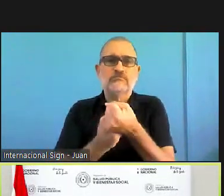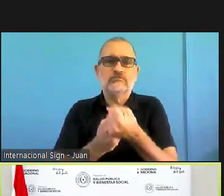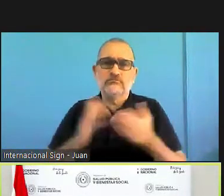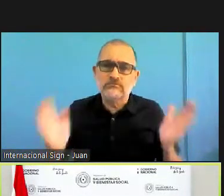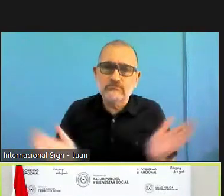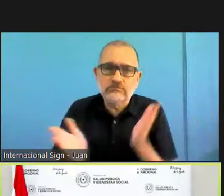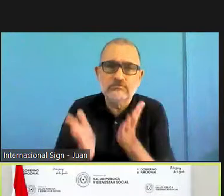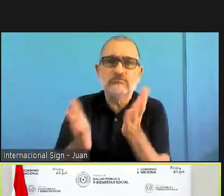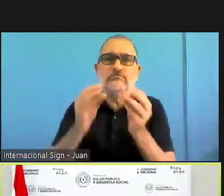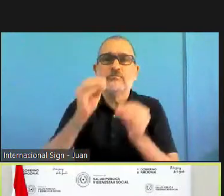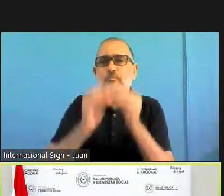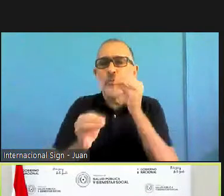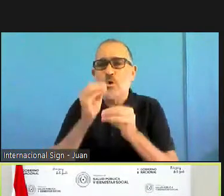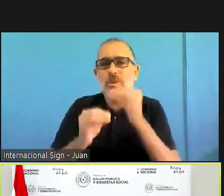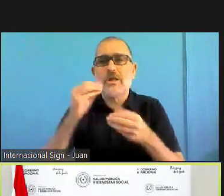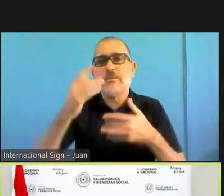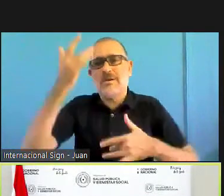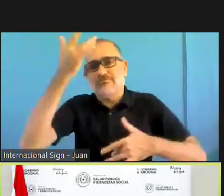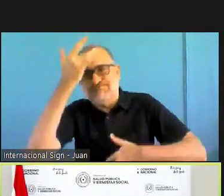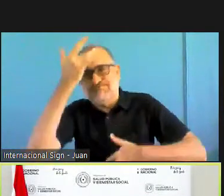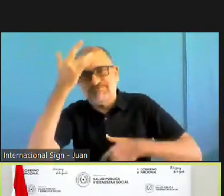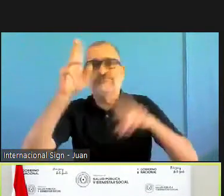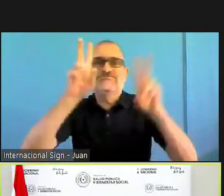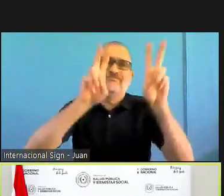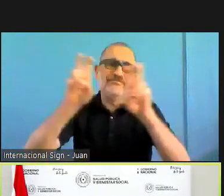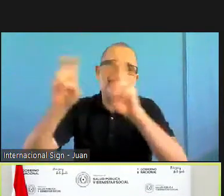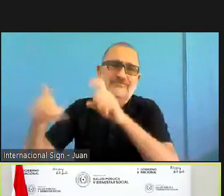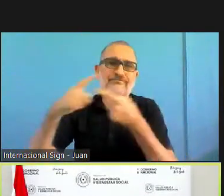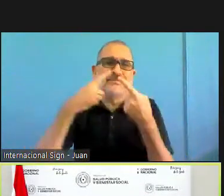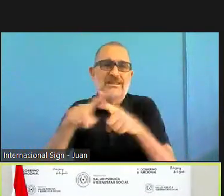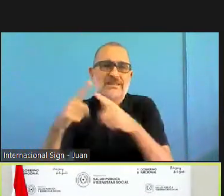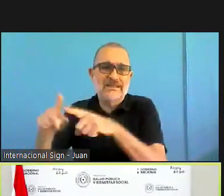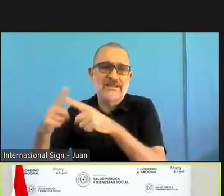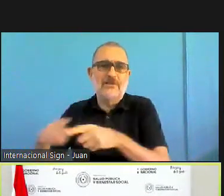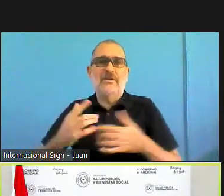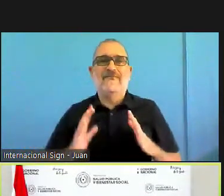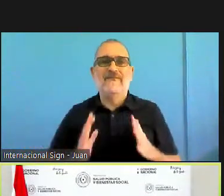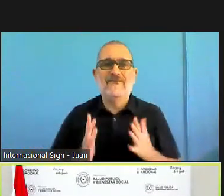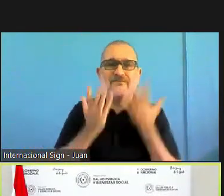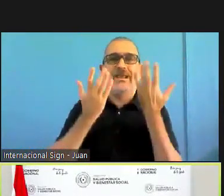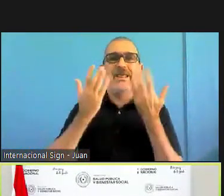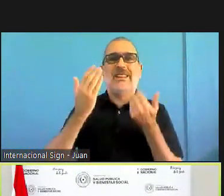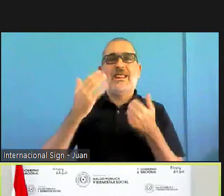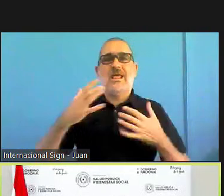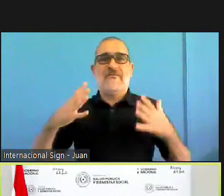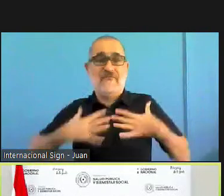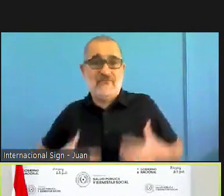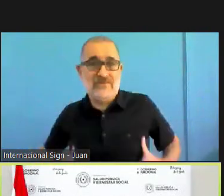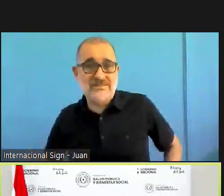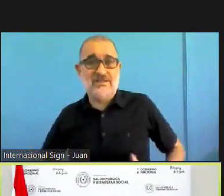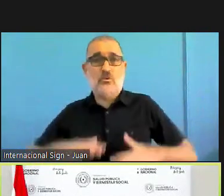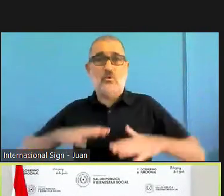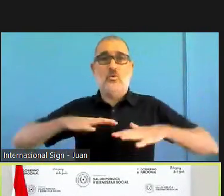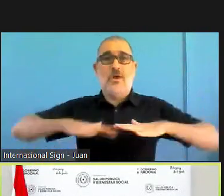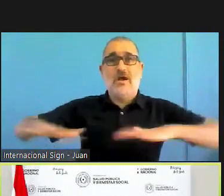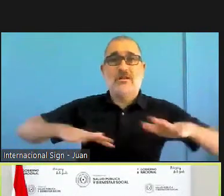all of that is part of our model for chronic care . And now, in concluding, I want to show you something